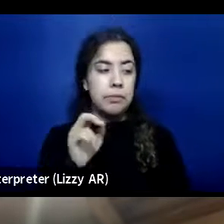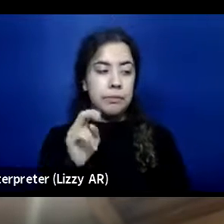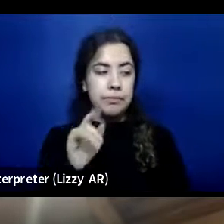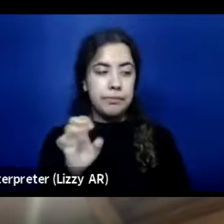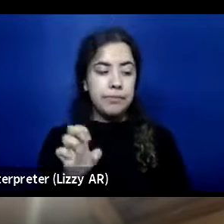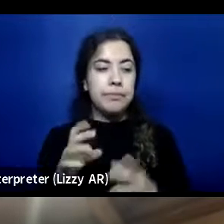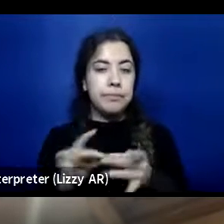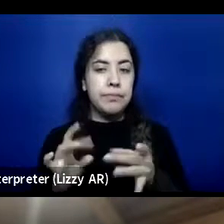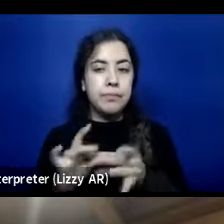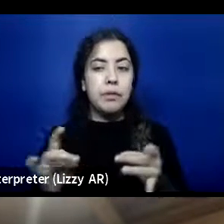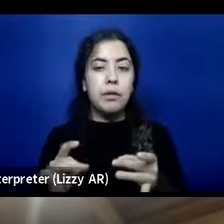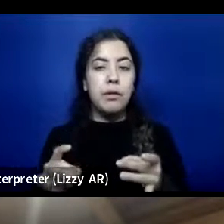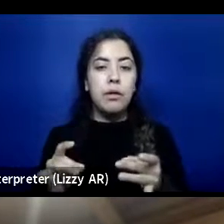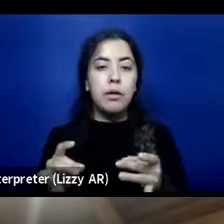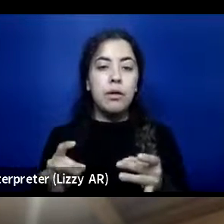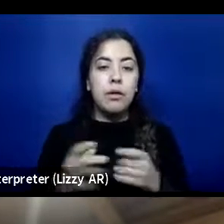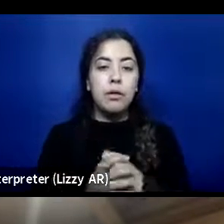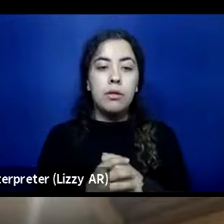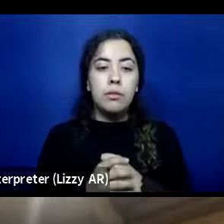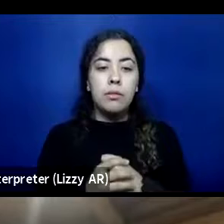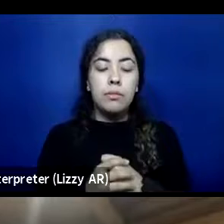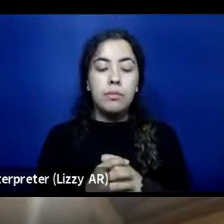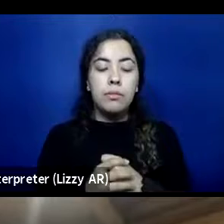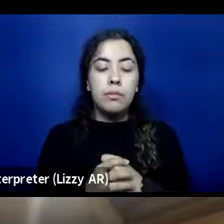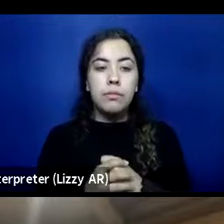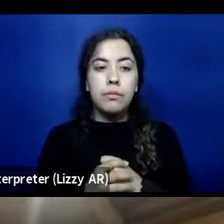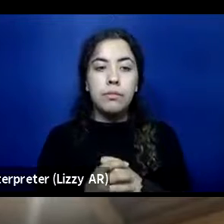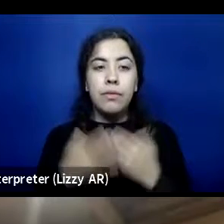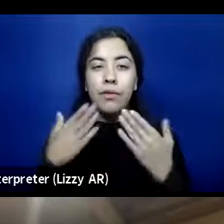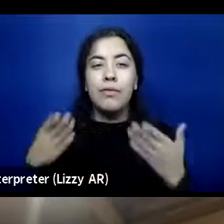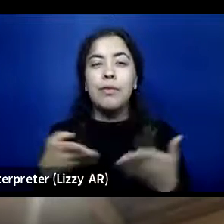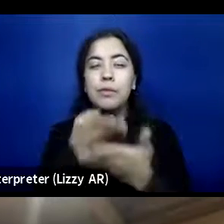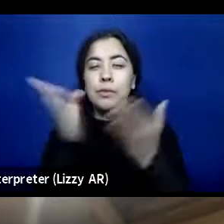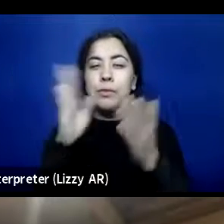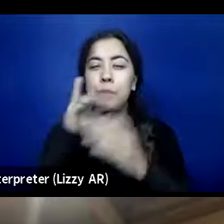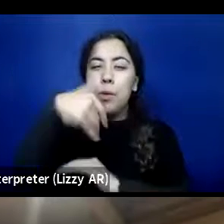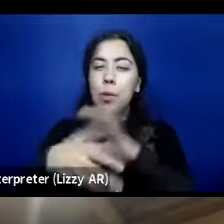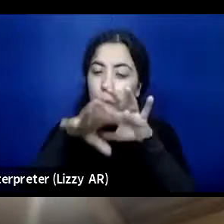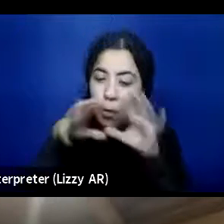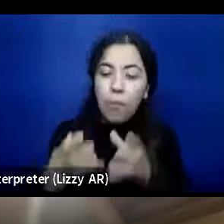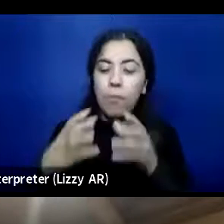which is here to help support all of us get there better quicker and faster